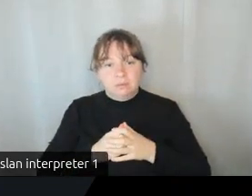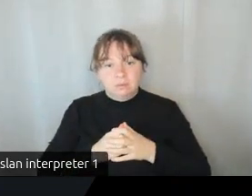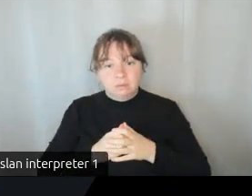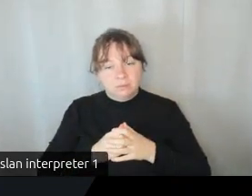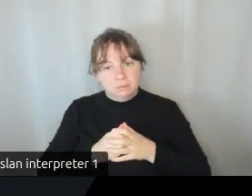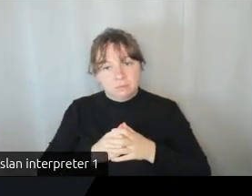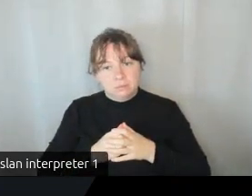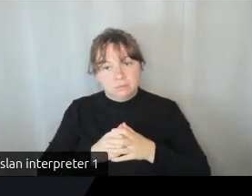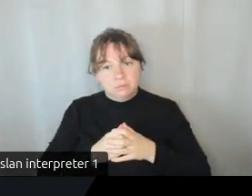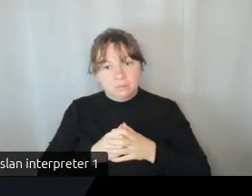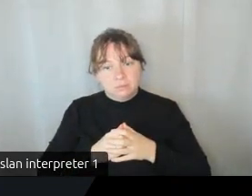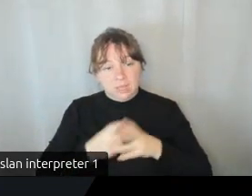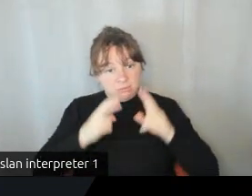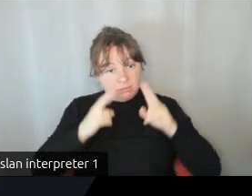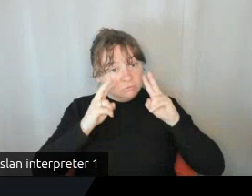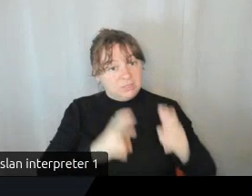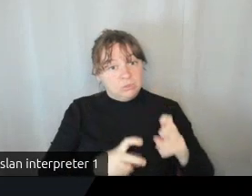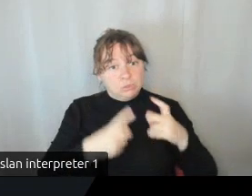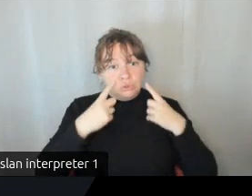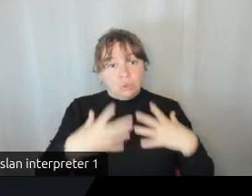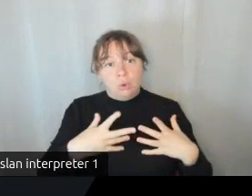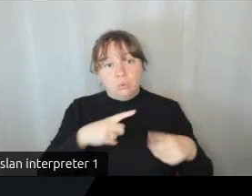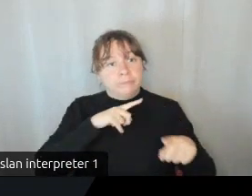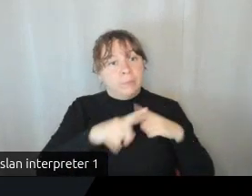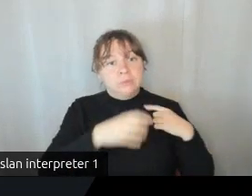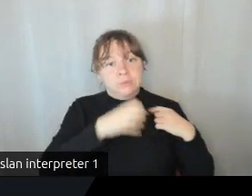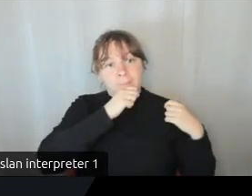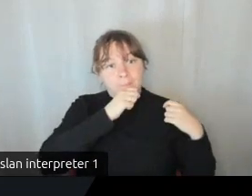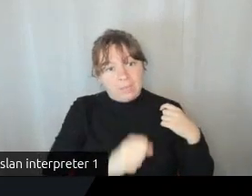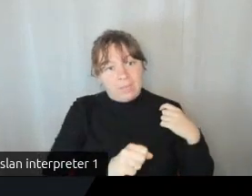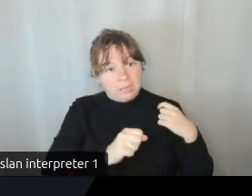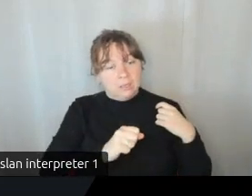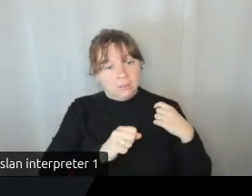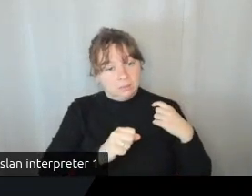female partners or their ex partners. Um what we will discuss includes um